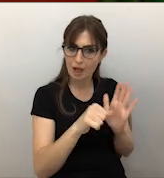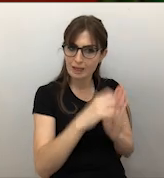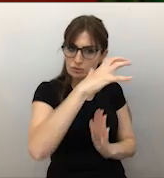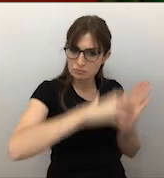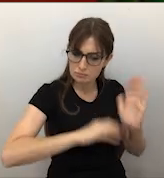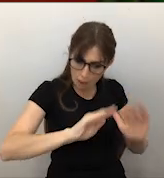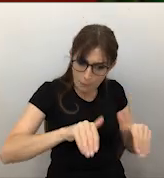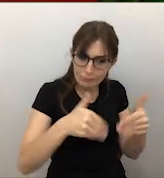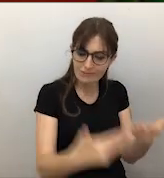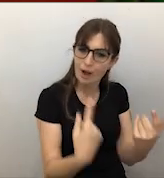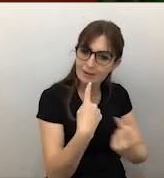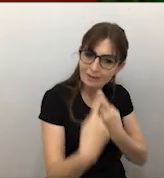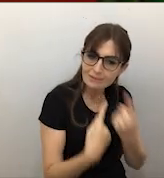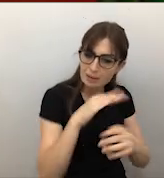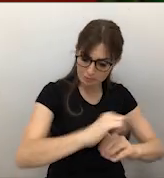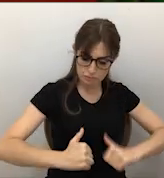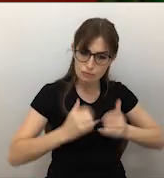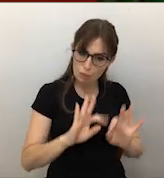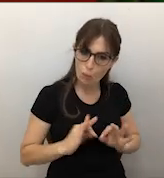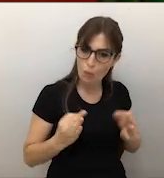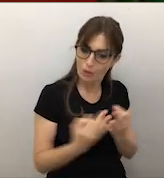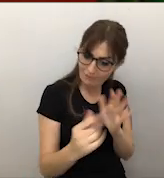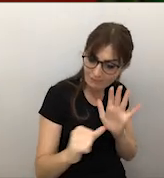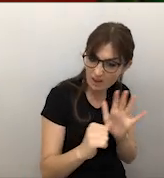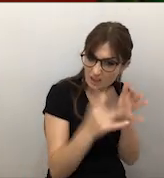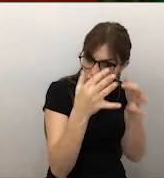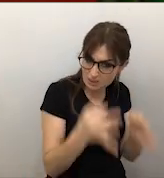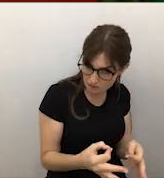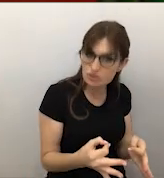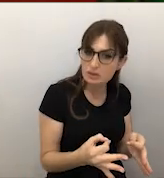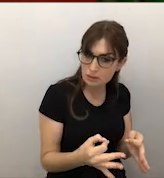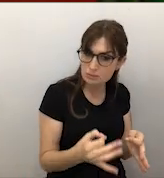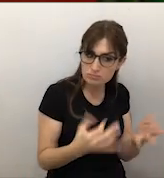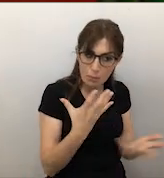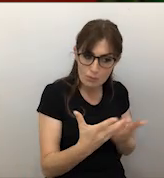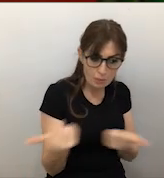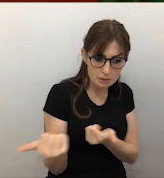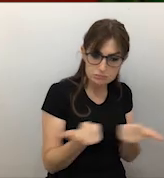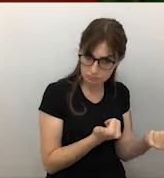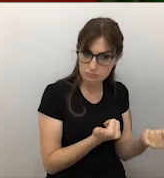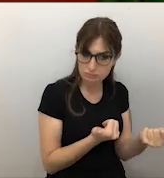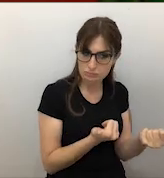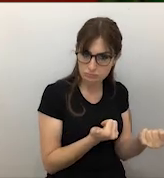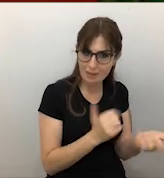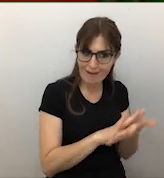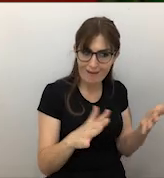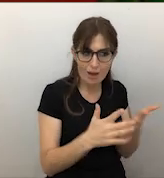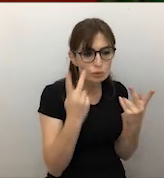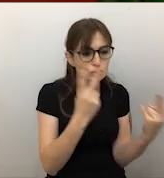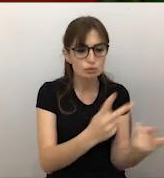to provide information about your organization's financial position and performance in a way that is reliable,